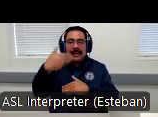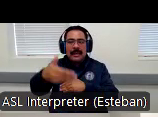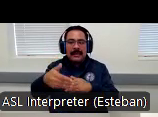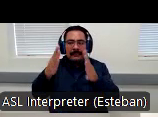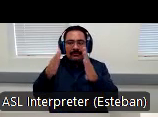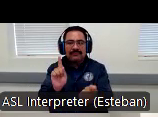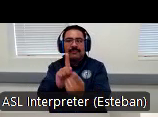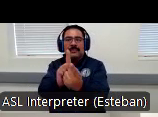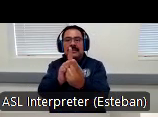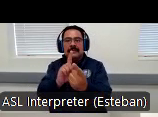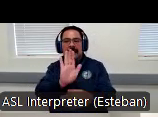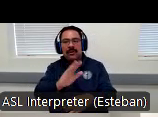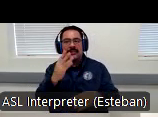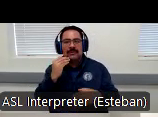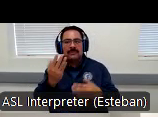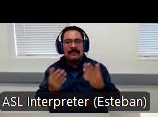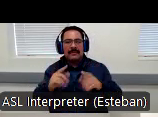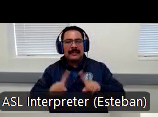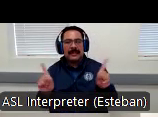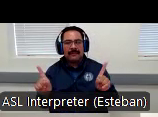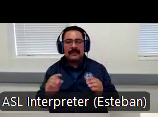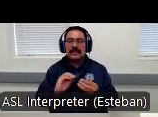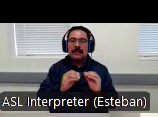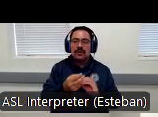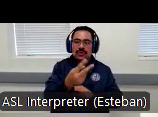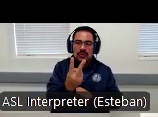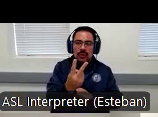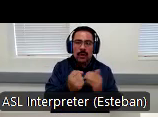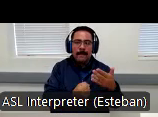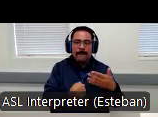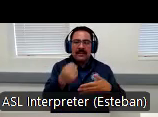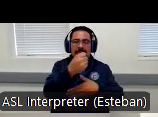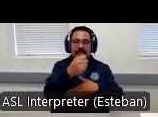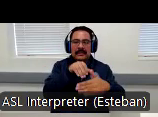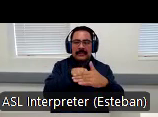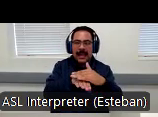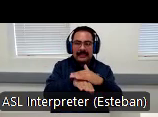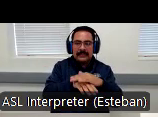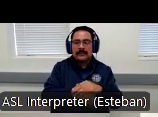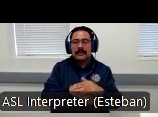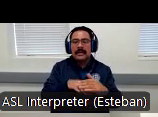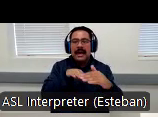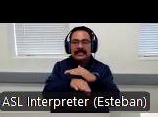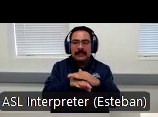different experiences. Number two is to prioritize access accessibility for everyone,